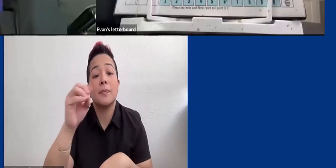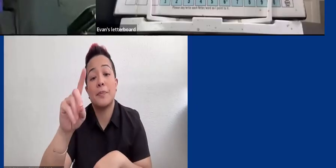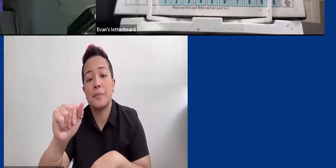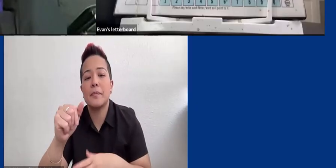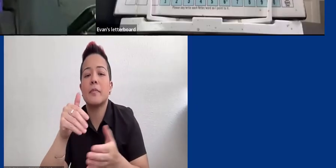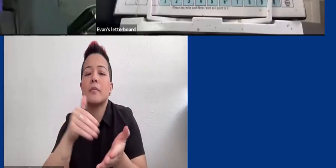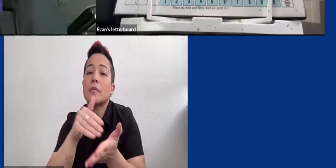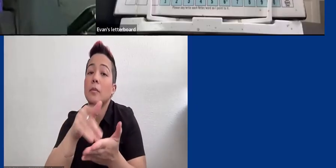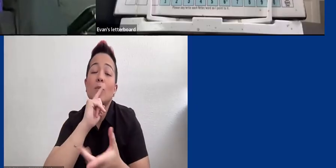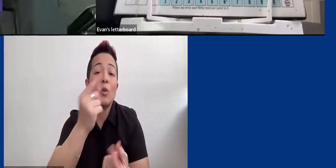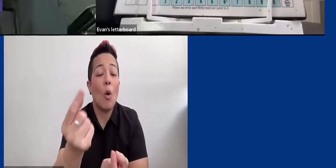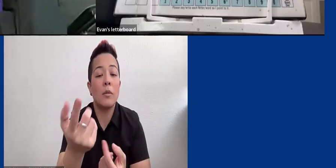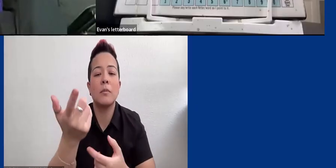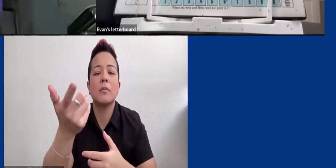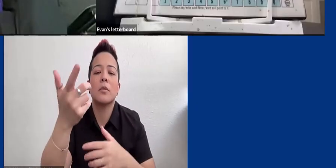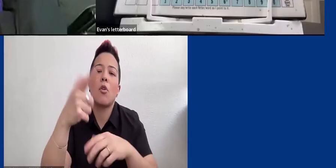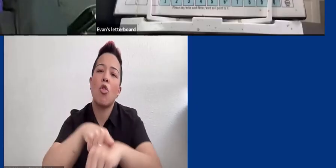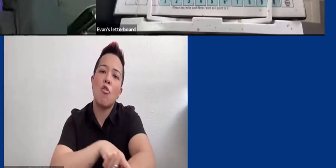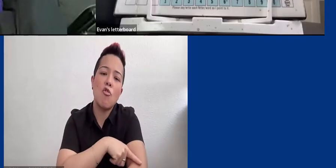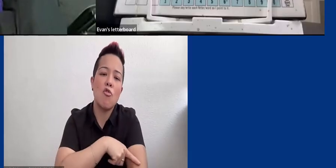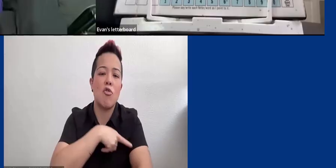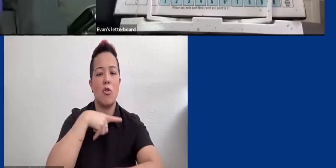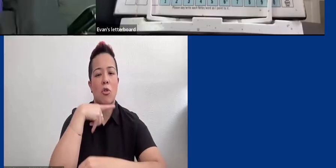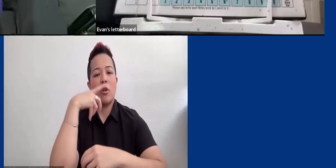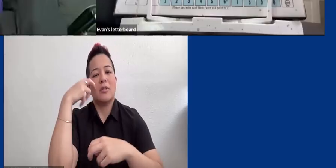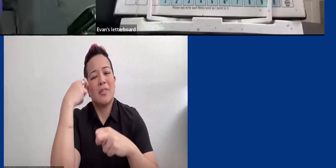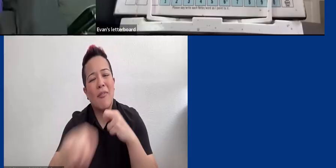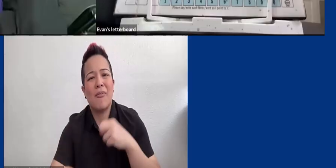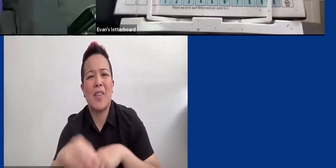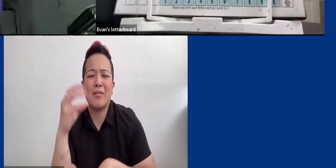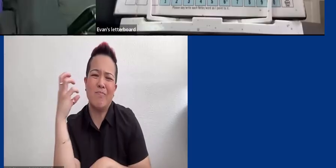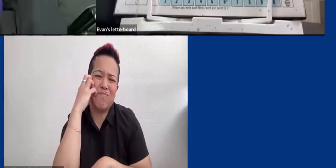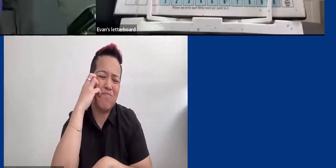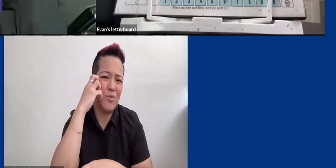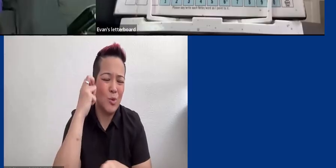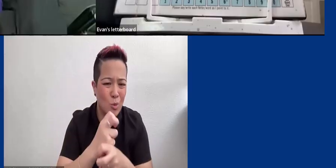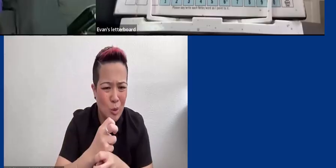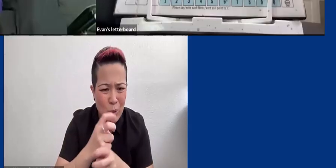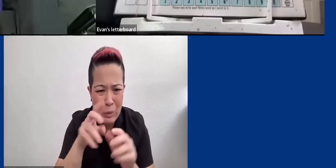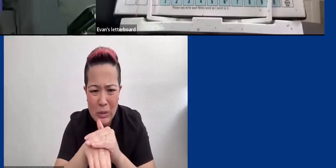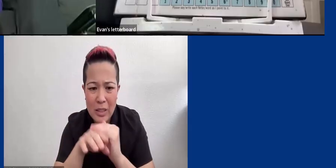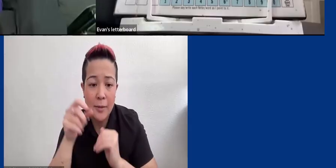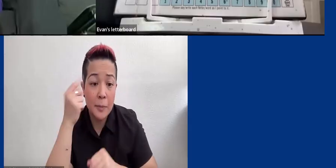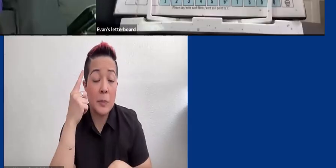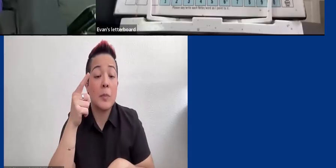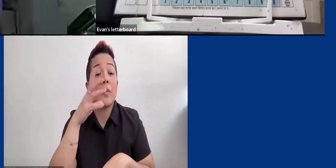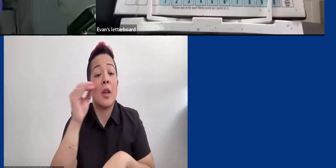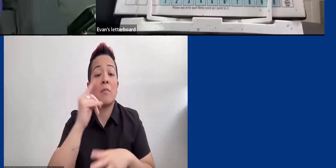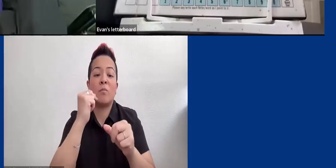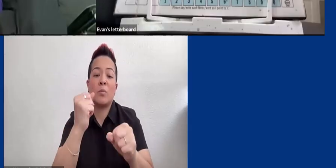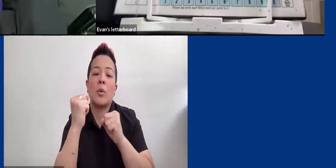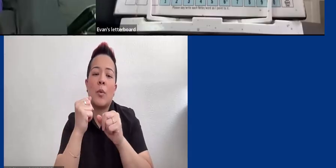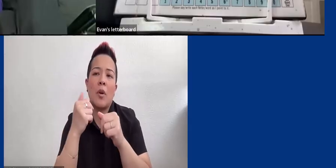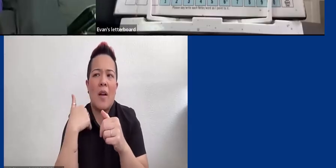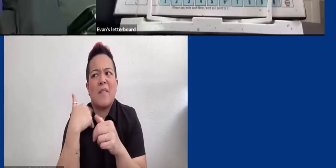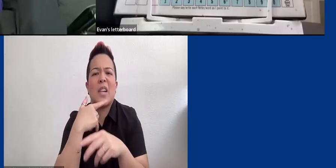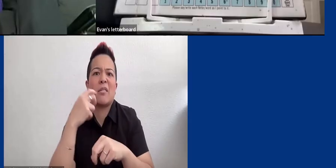problem-focused medical model of disability. This approach, while sometimes necessary,